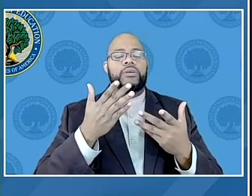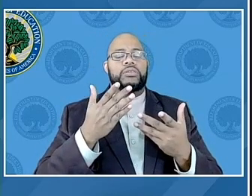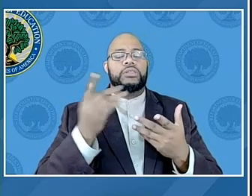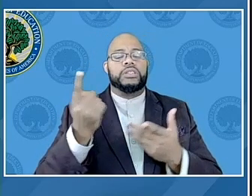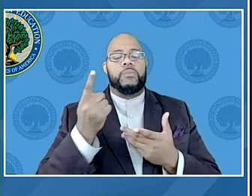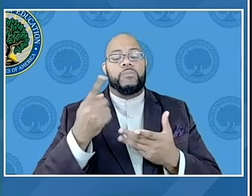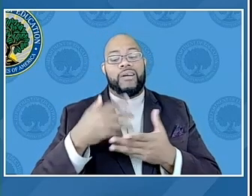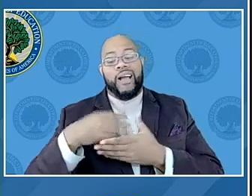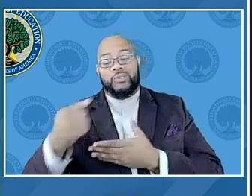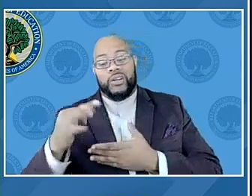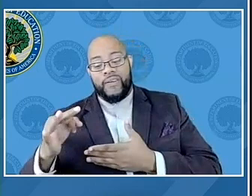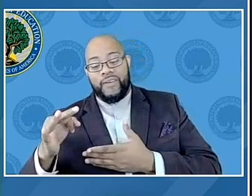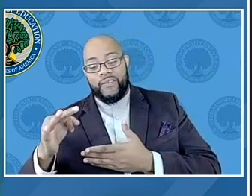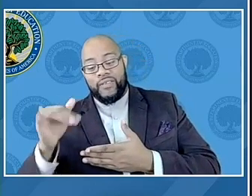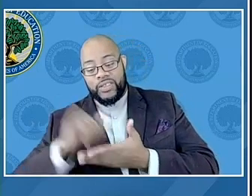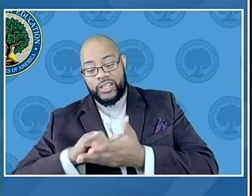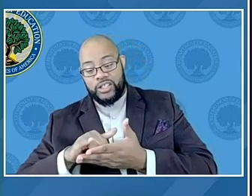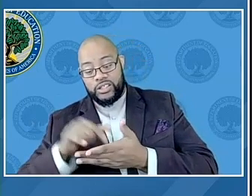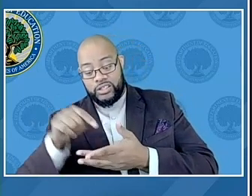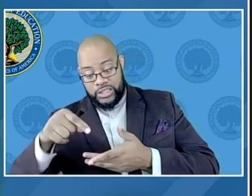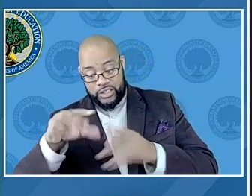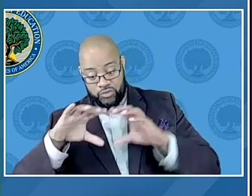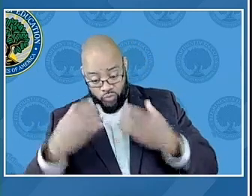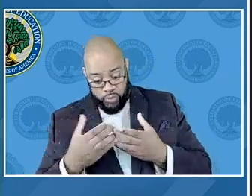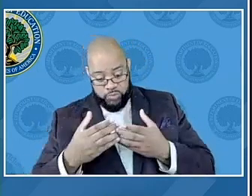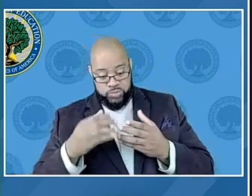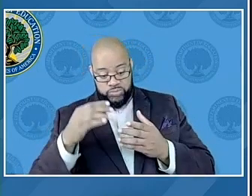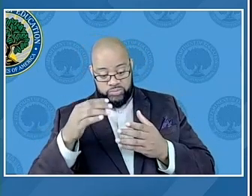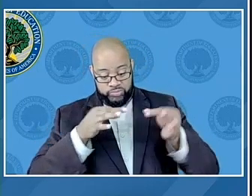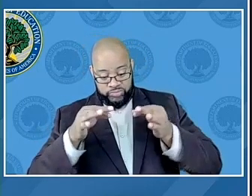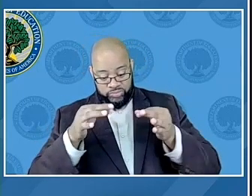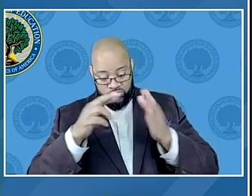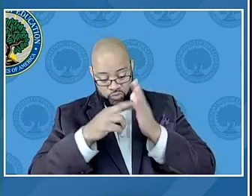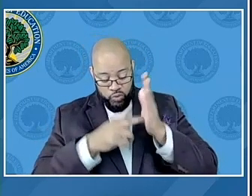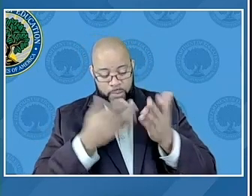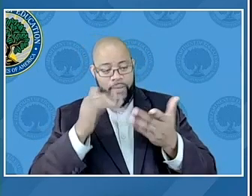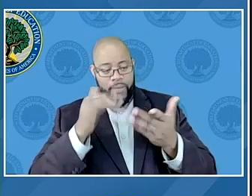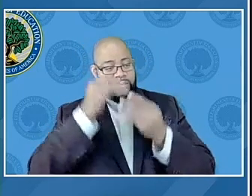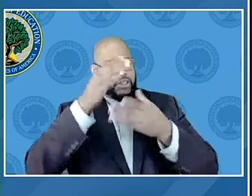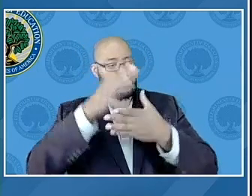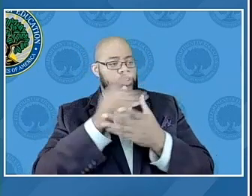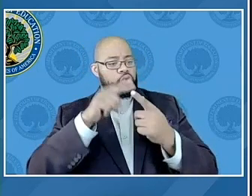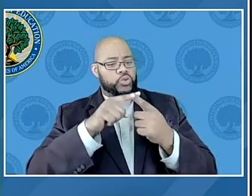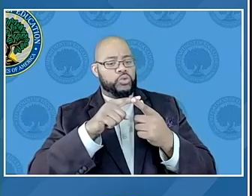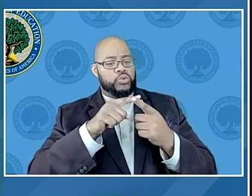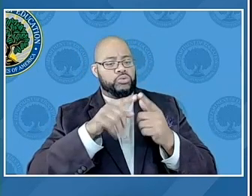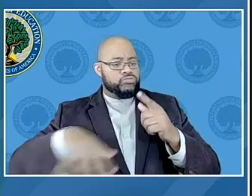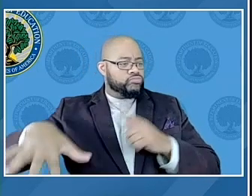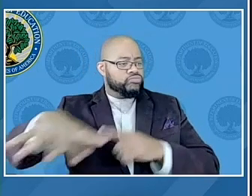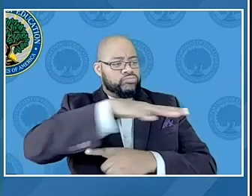rulemaking, but also ensuring inter-agency information sharing to the greatest extent that will allow the automation of some of